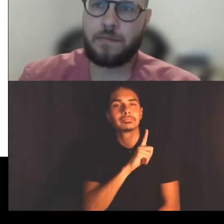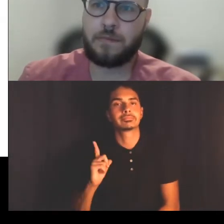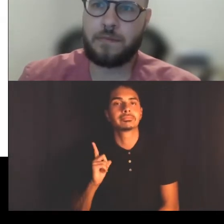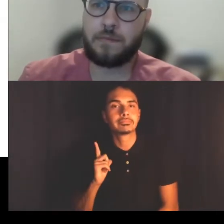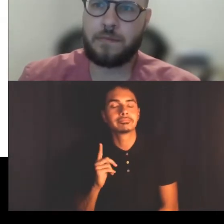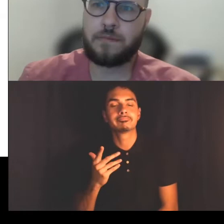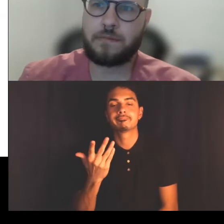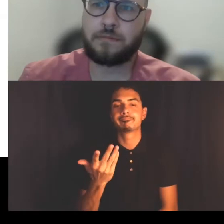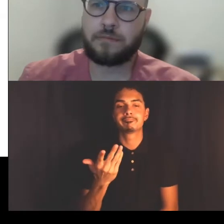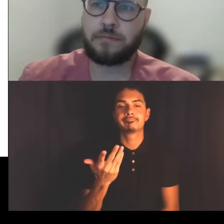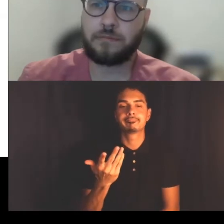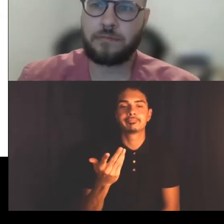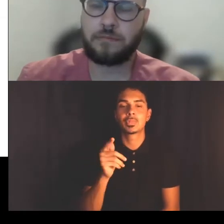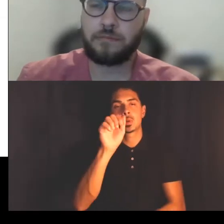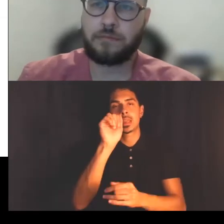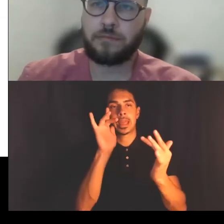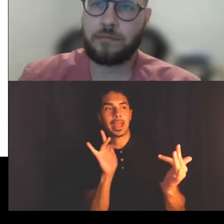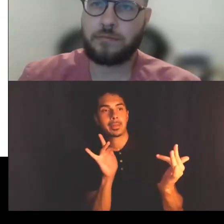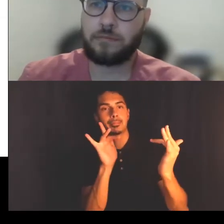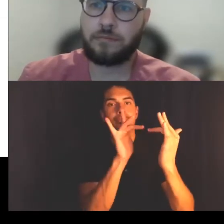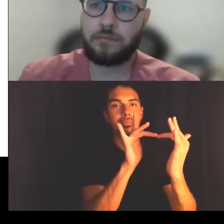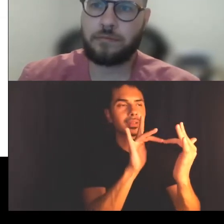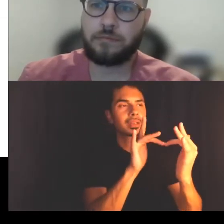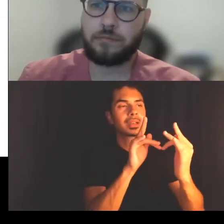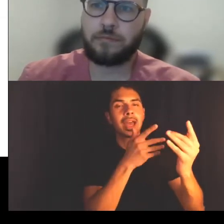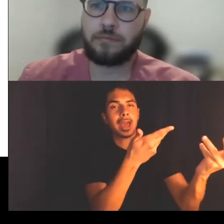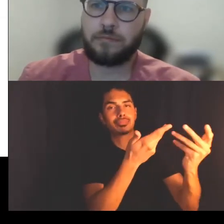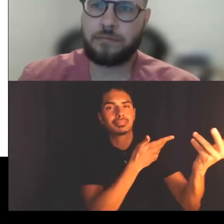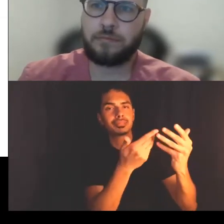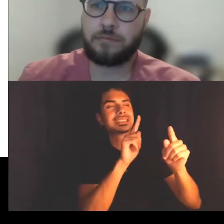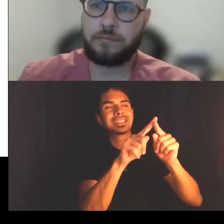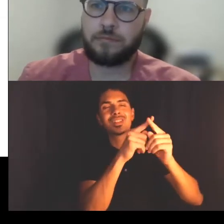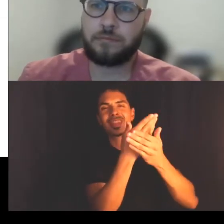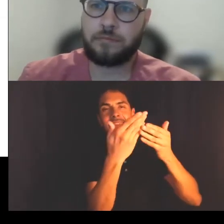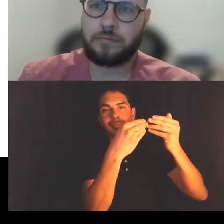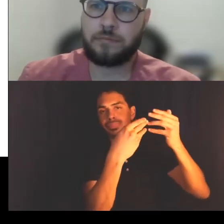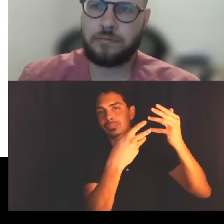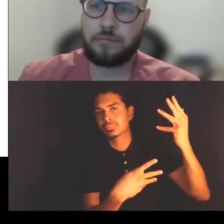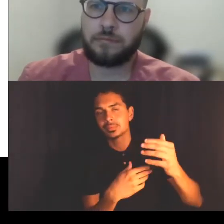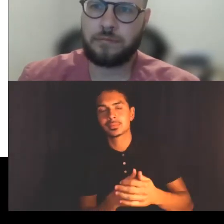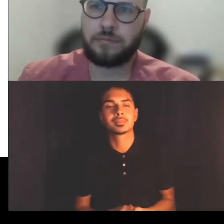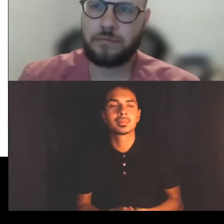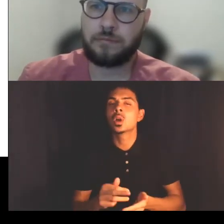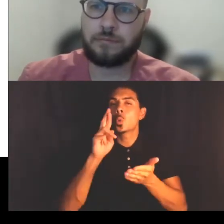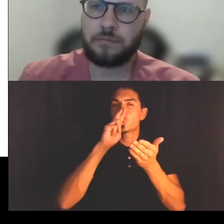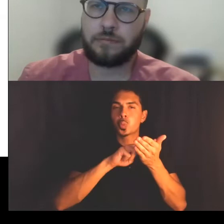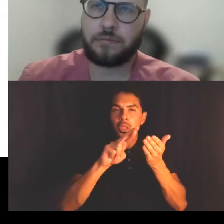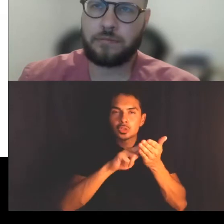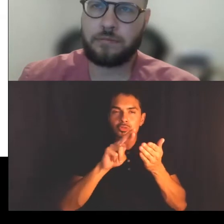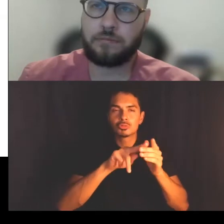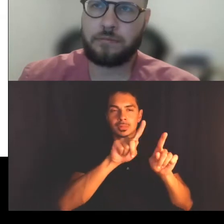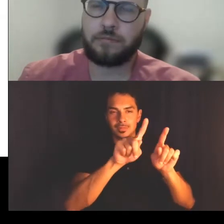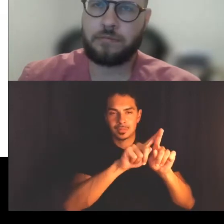that you can reach out to them, all kinds of things. So research those, get connected with those.